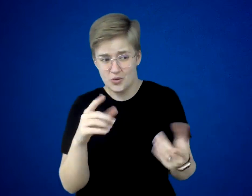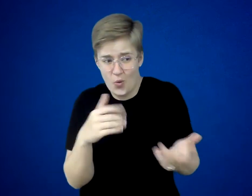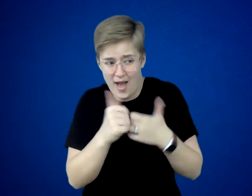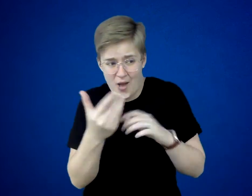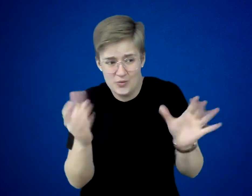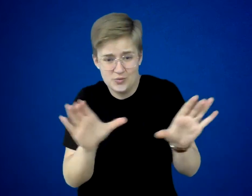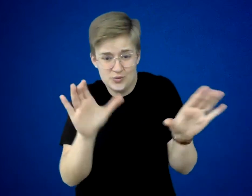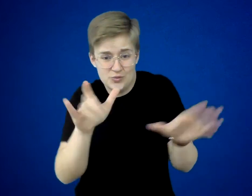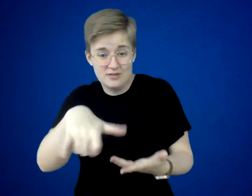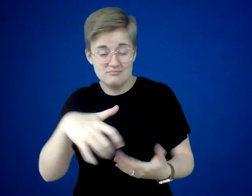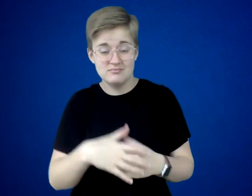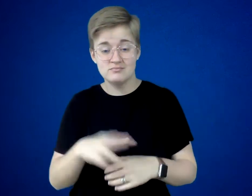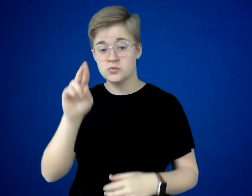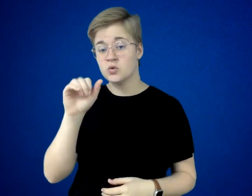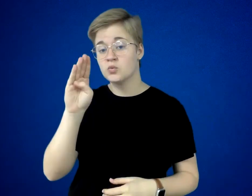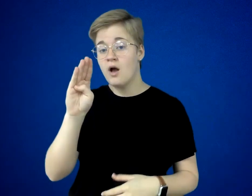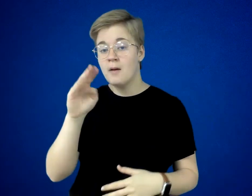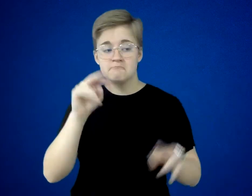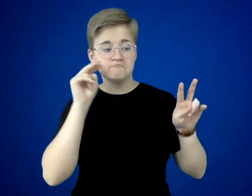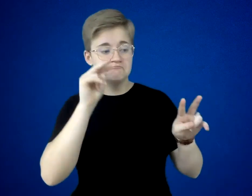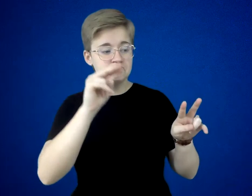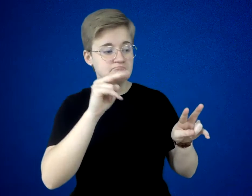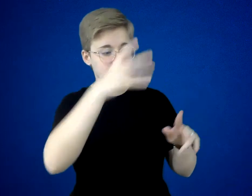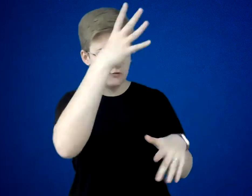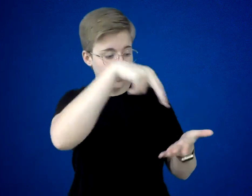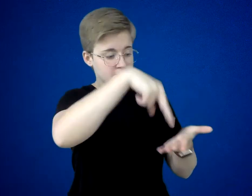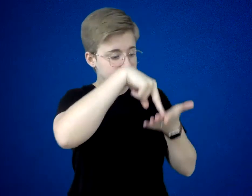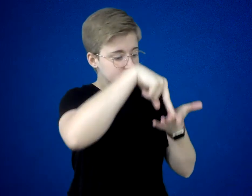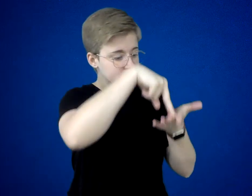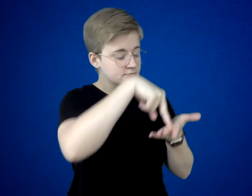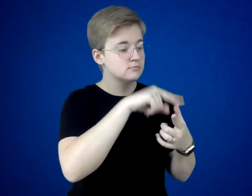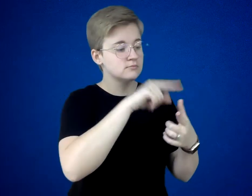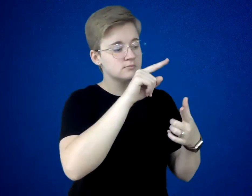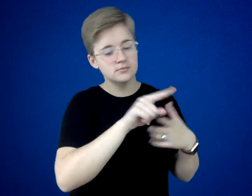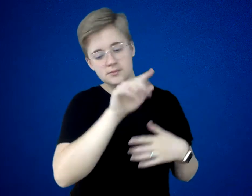He stood for a minute more, and then he walked over to his bed and grabbed a piece of wood and